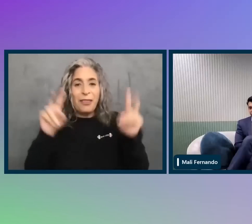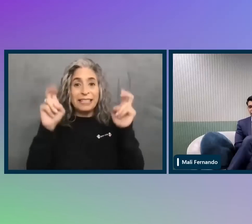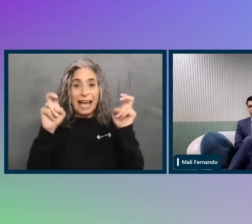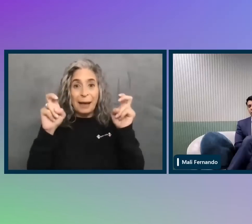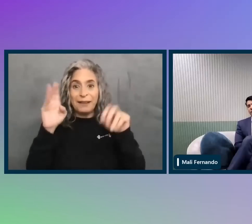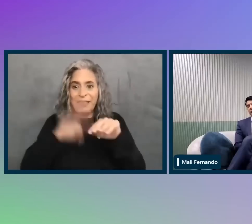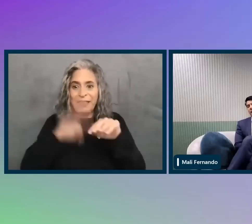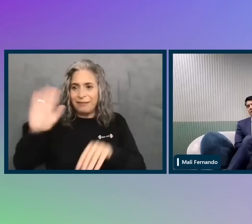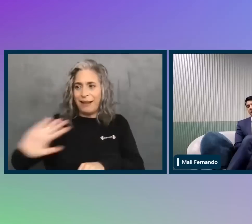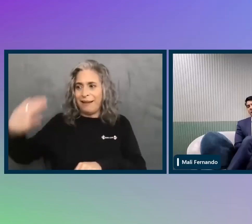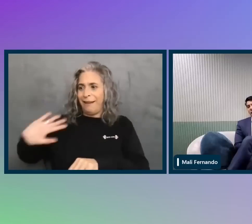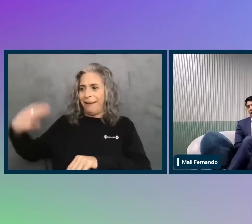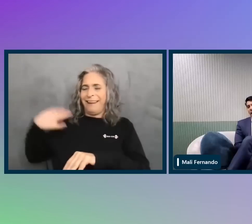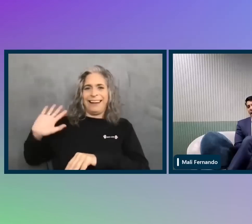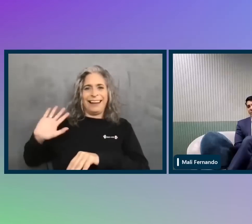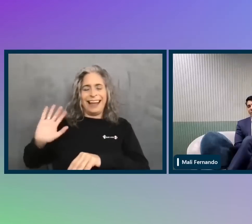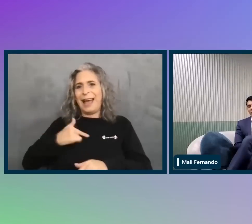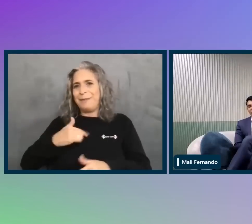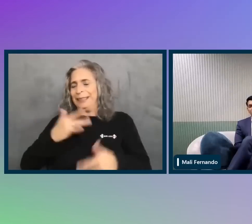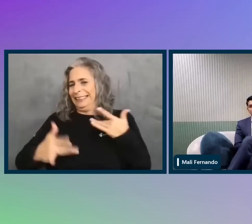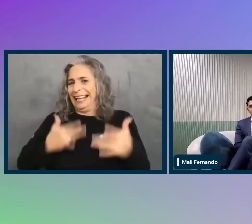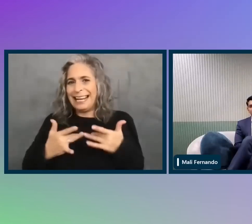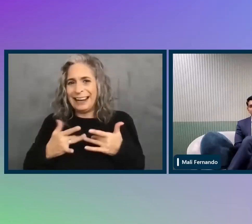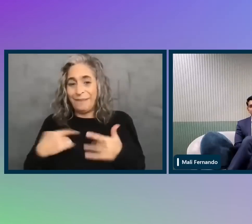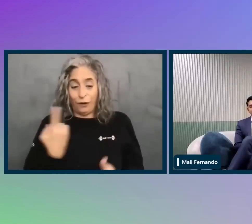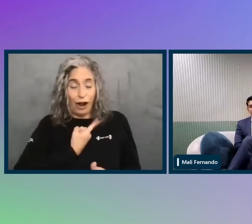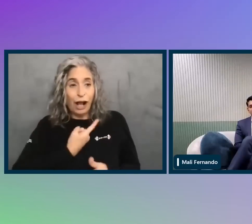I think for us, looking ahead,